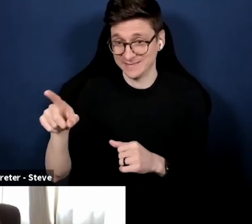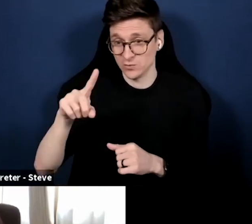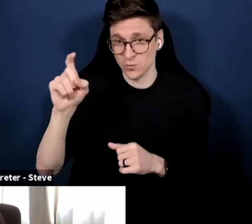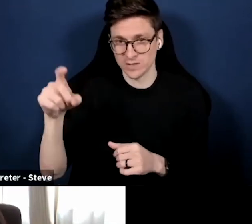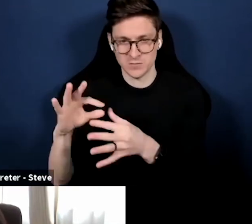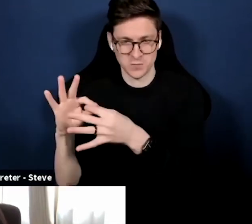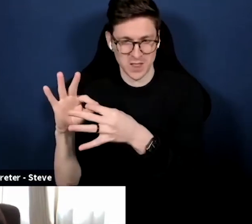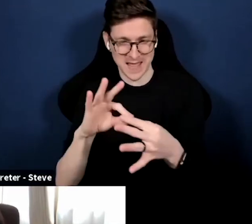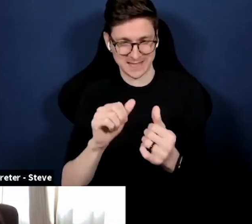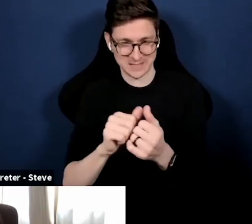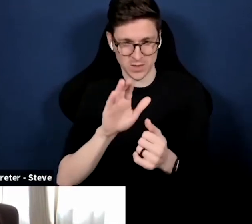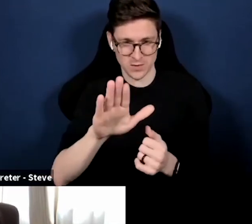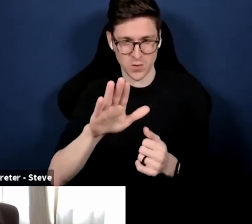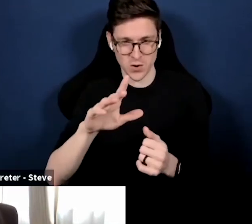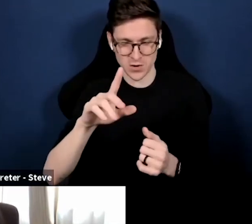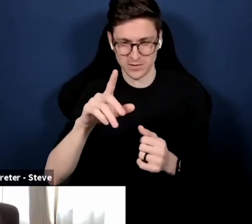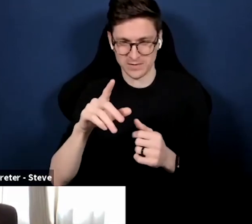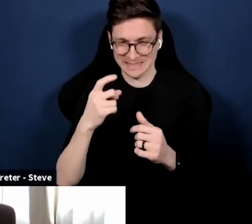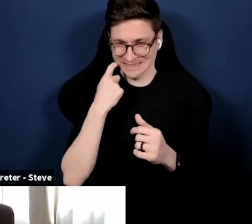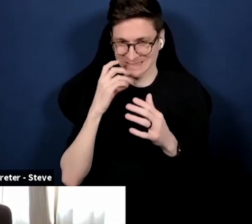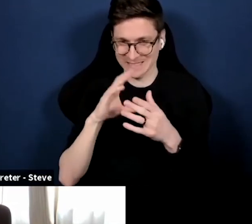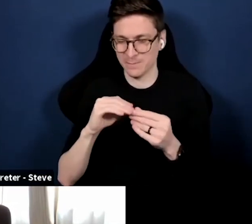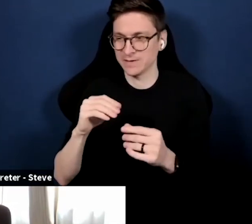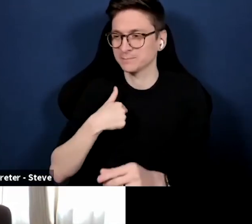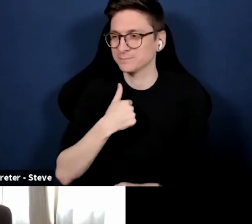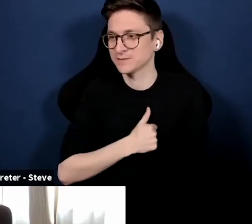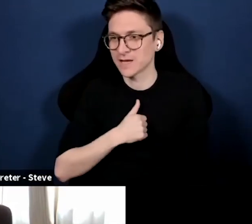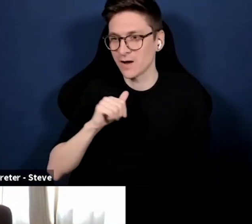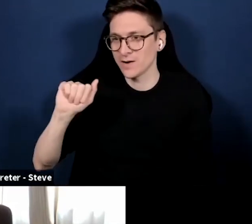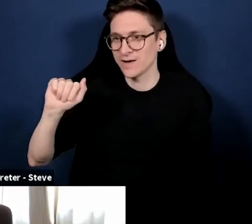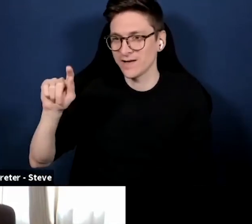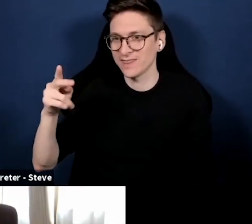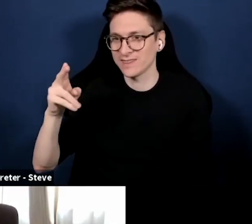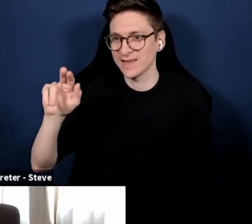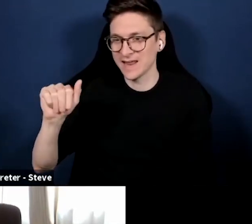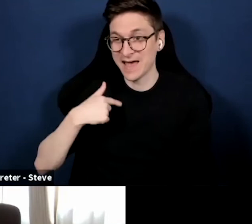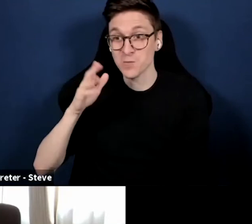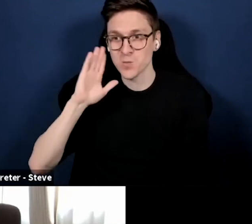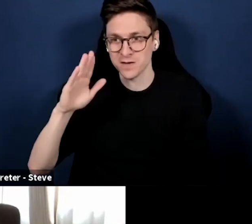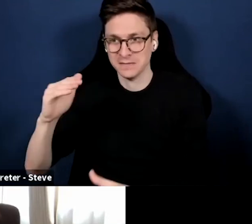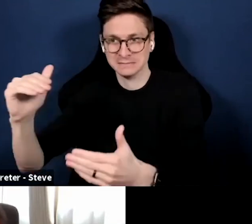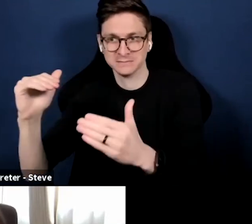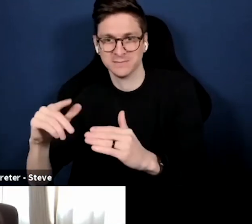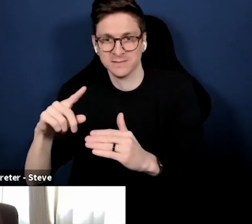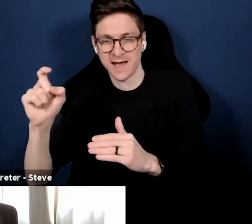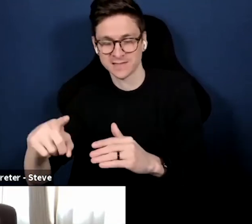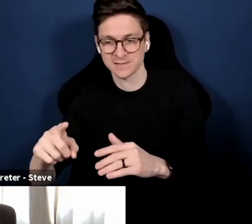sorry athena i will ask you a question just doctor uh this raises the huge question that we're